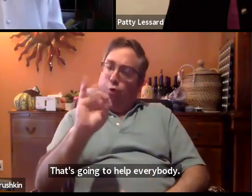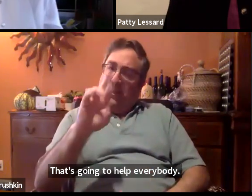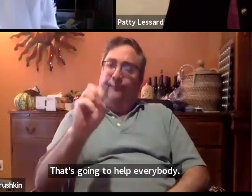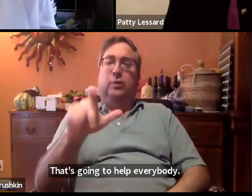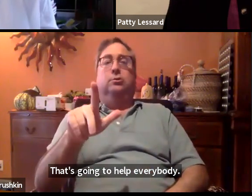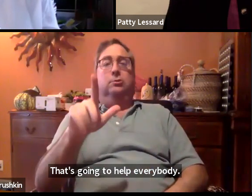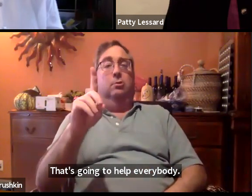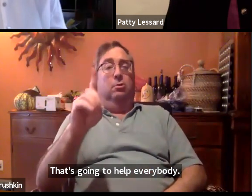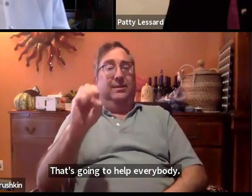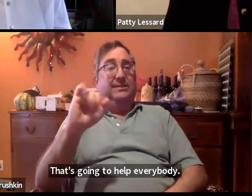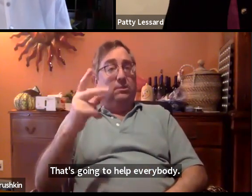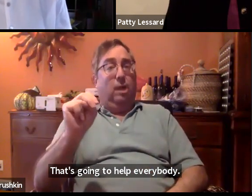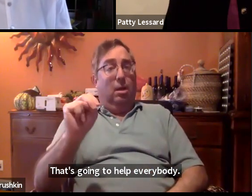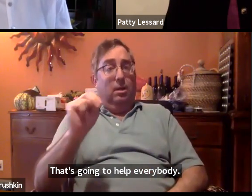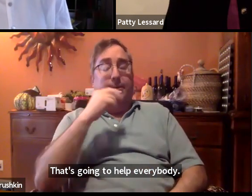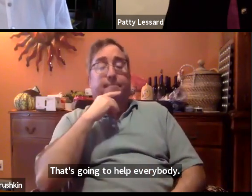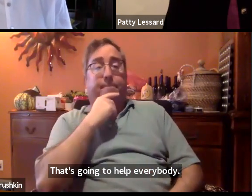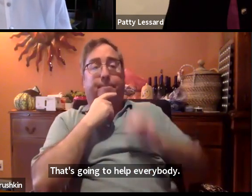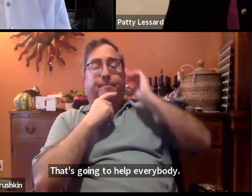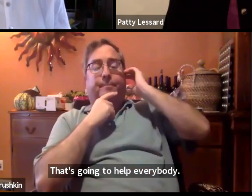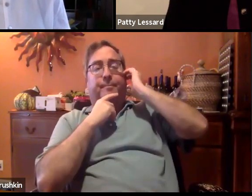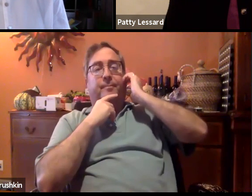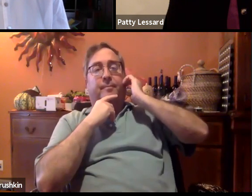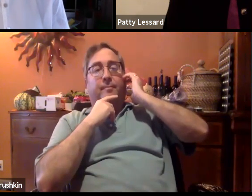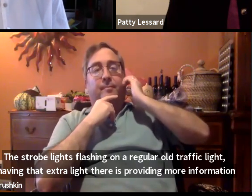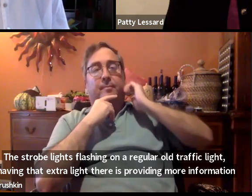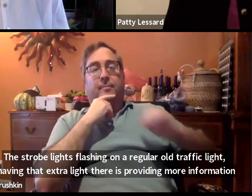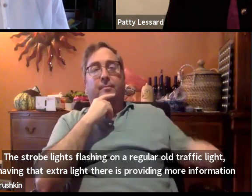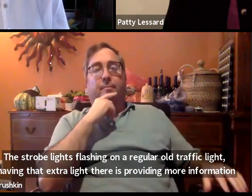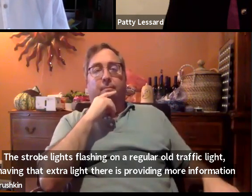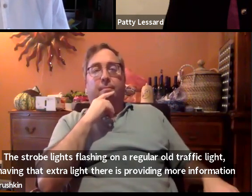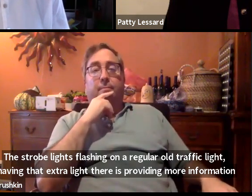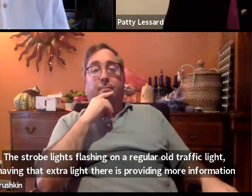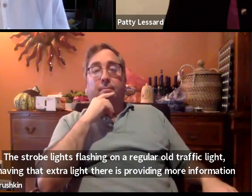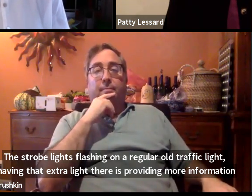That's going to help everybody. The strobe lights flashing on a